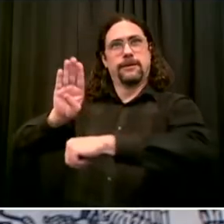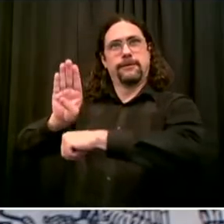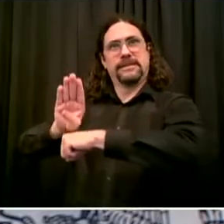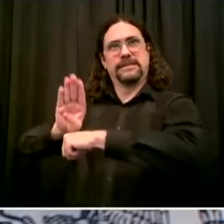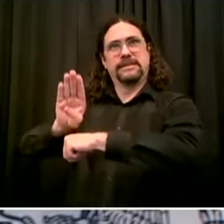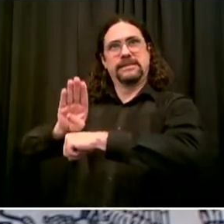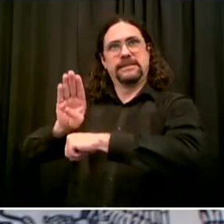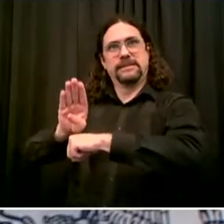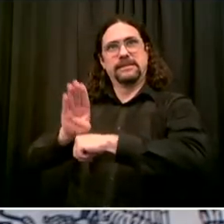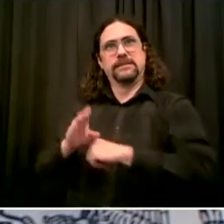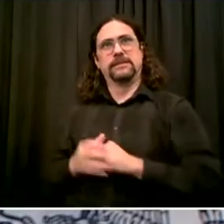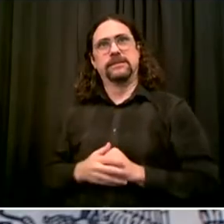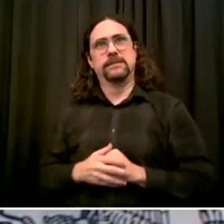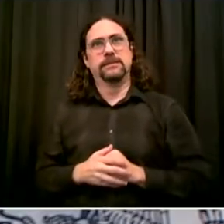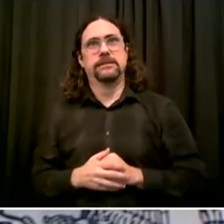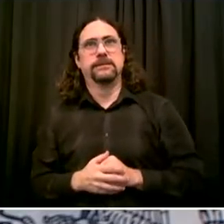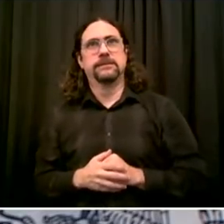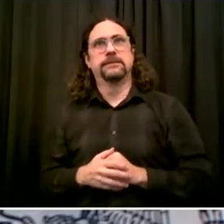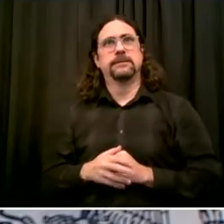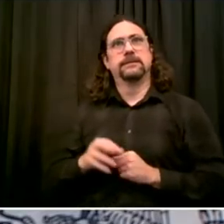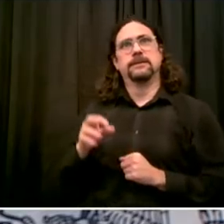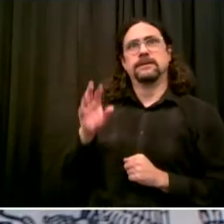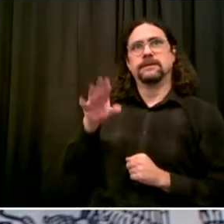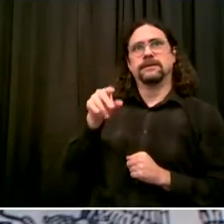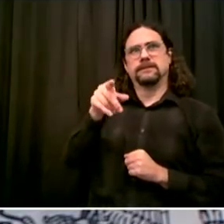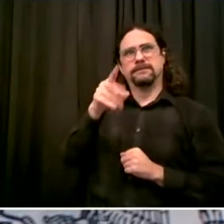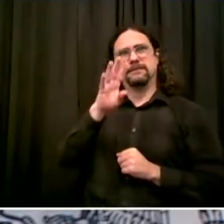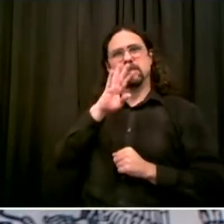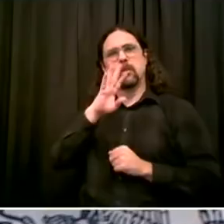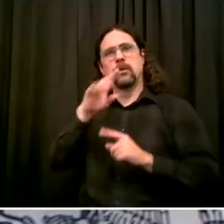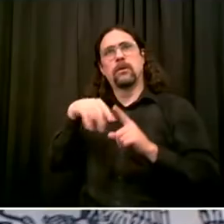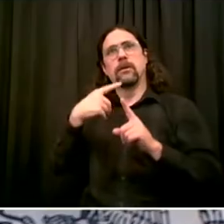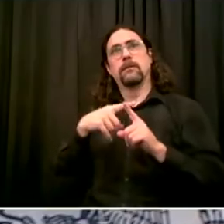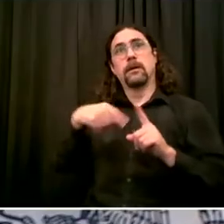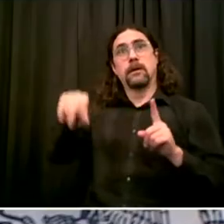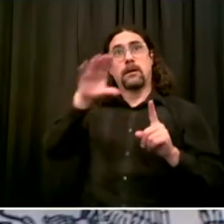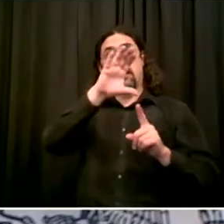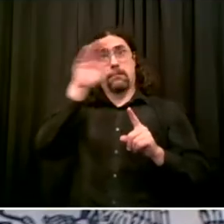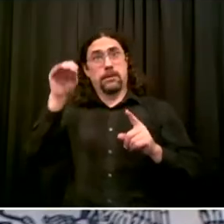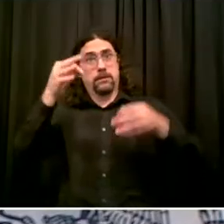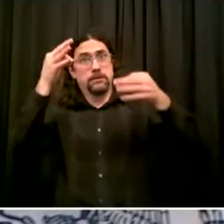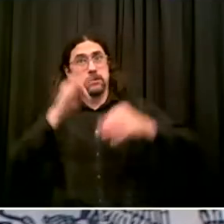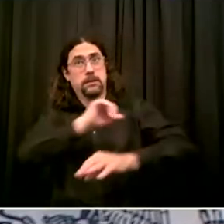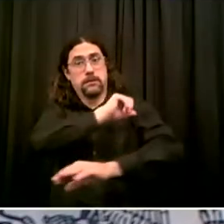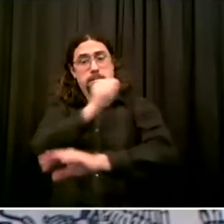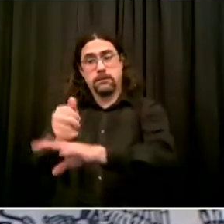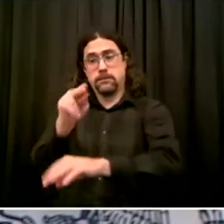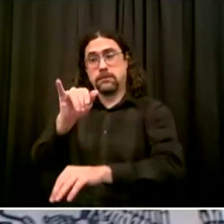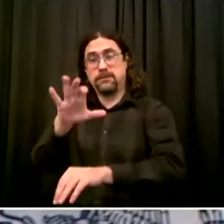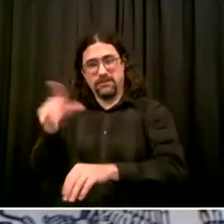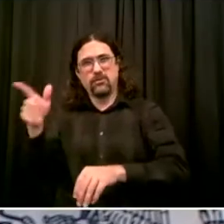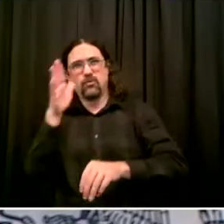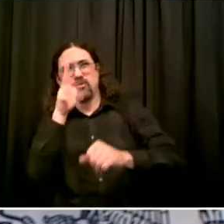TO GET YU OTHE DETAILS. TO THE BEST OF